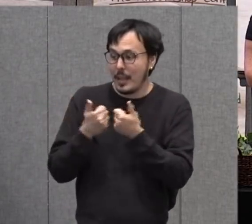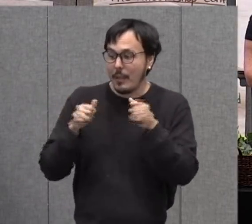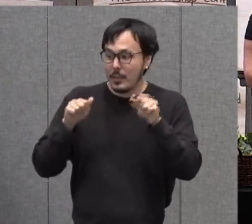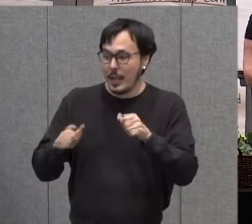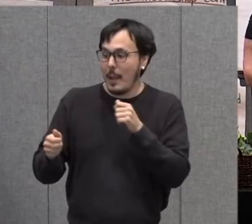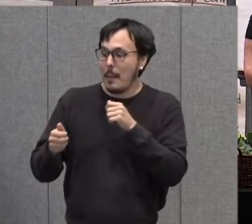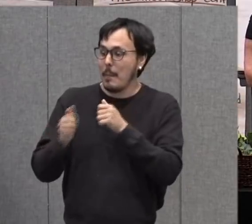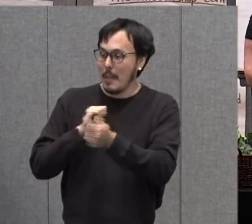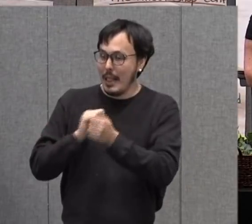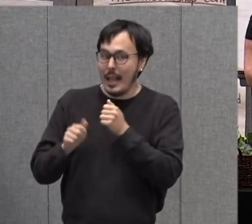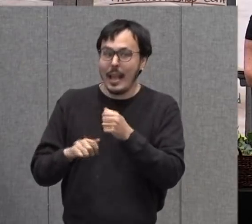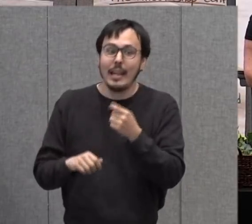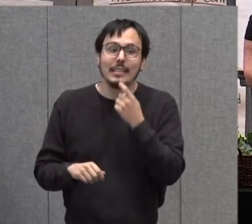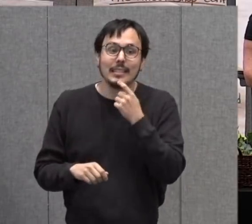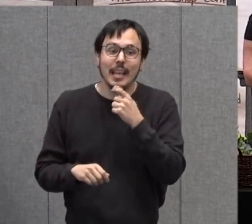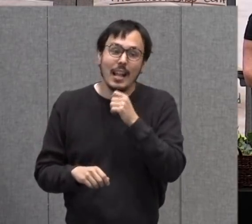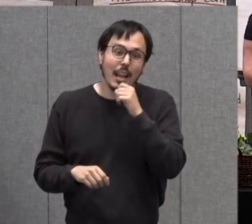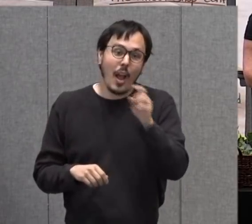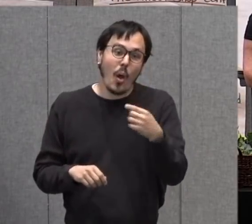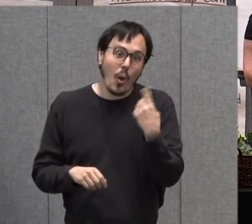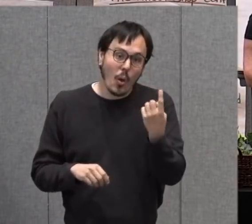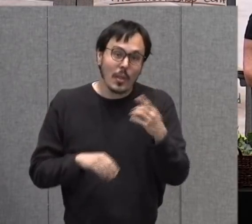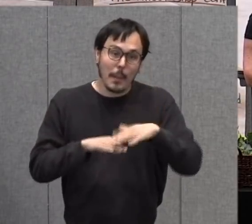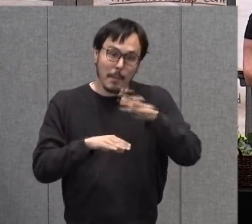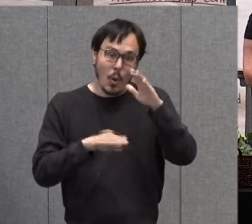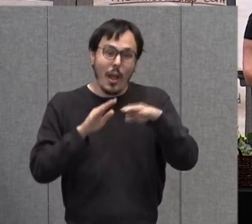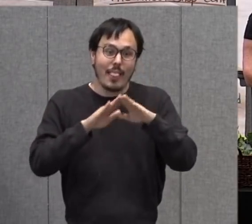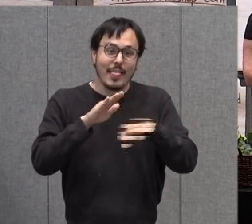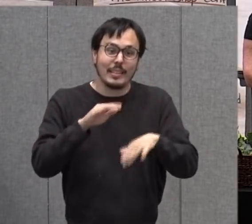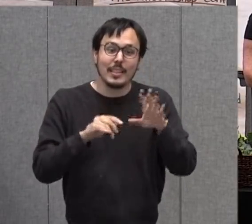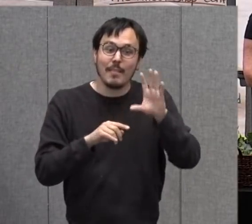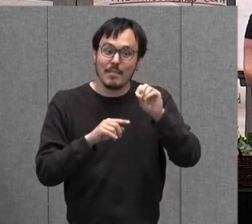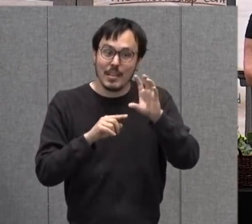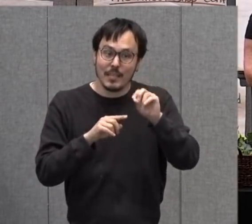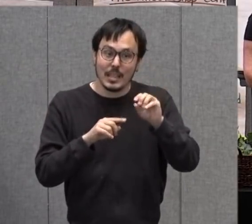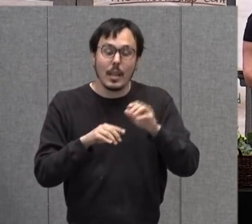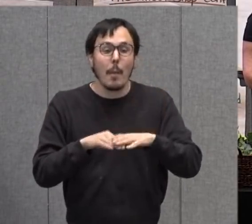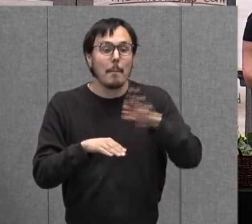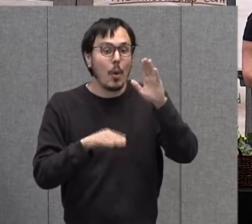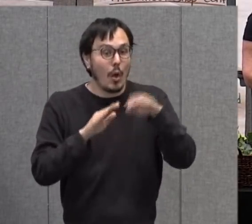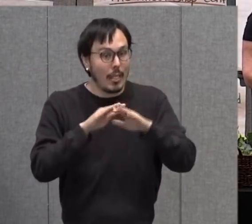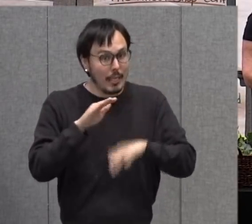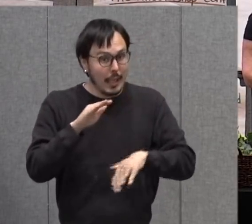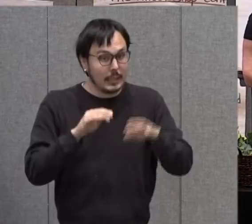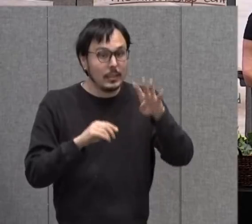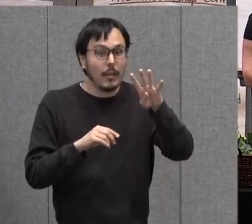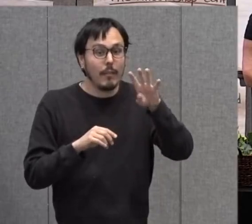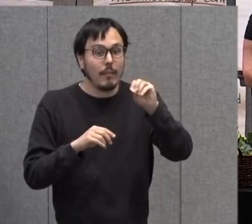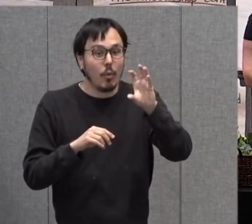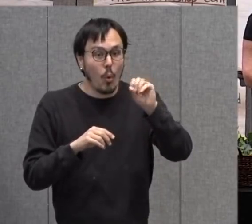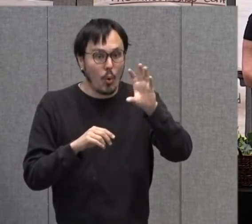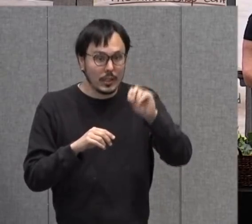to not more or less than fifty but more or less than thirty. Maybe forty. And it might come out a little bit more even